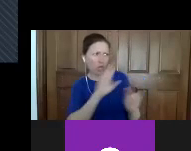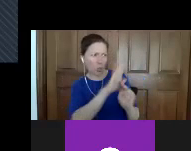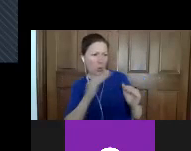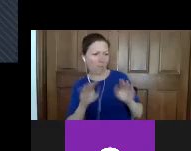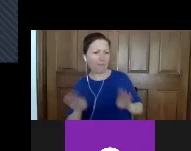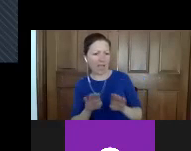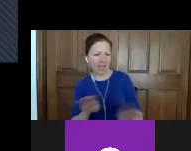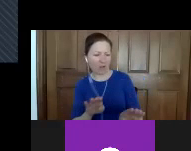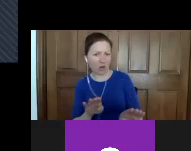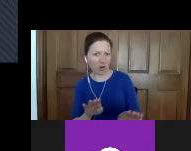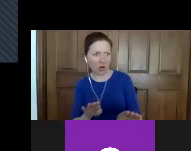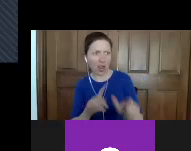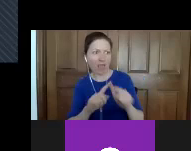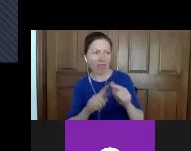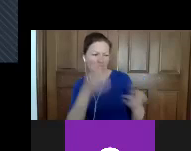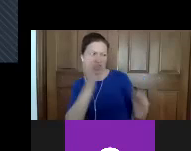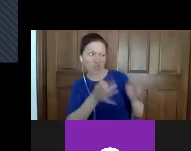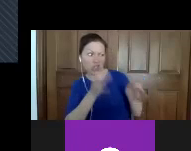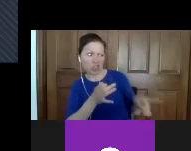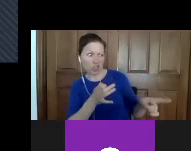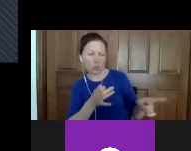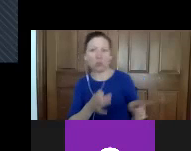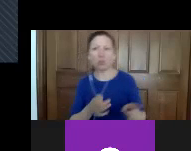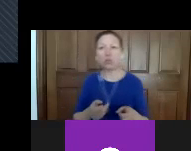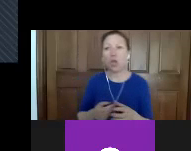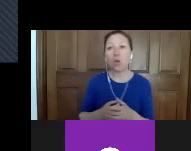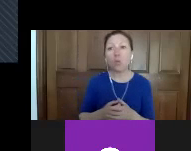have flat affect, you don't want them saying, this guy is not very enthusiastic about being